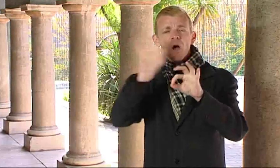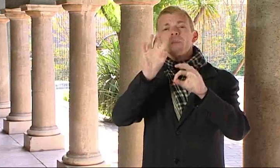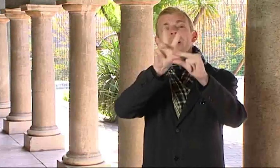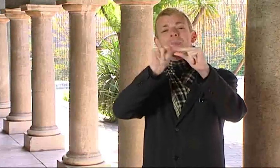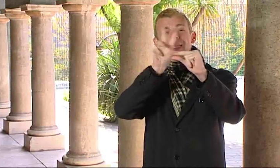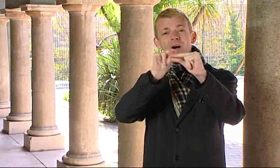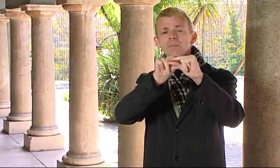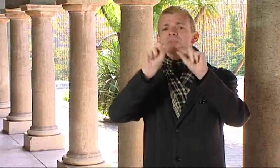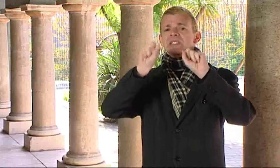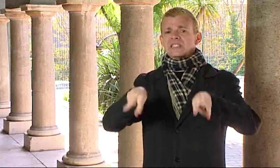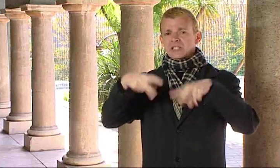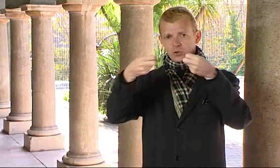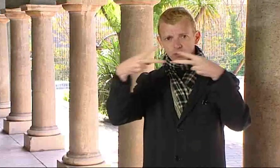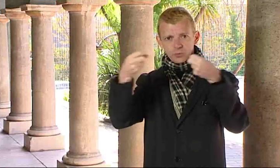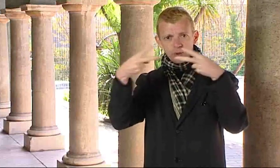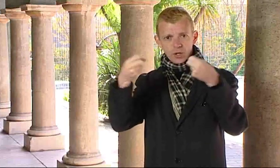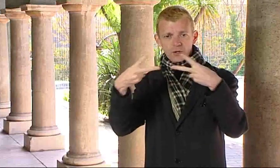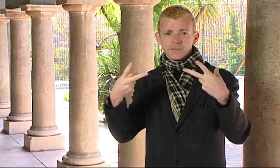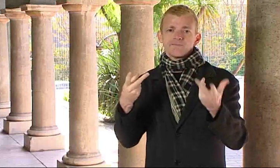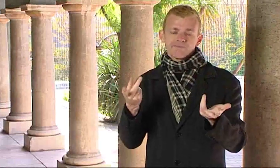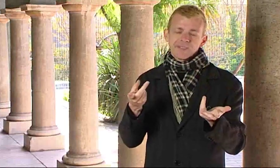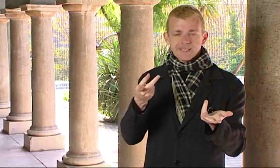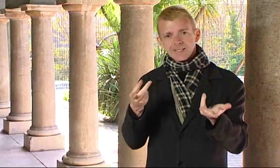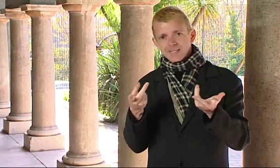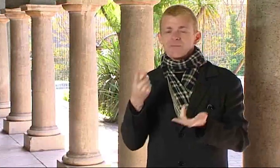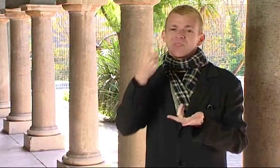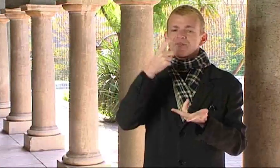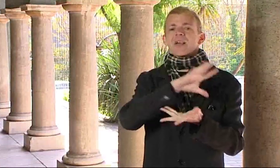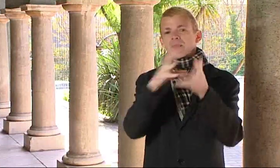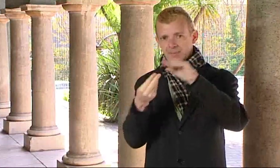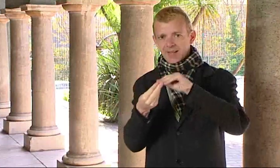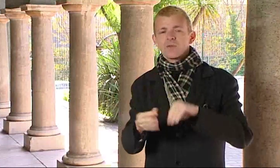the various teachers, either viewing videos or listening to the radio at UNED,